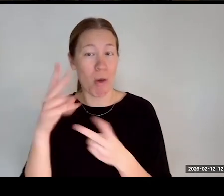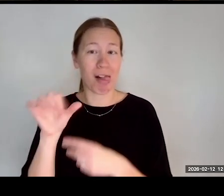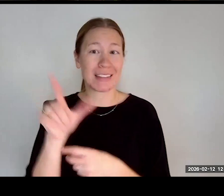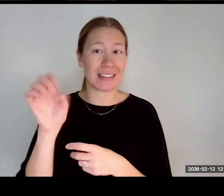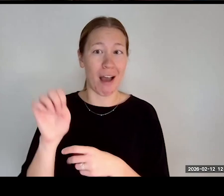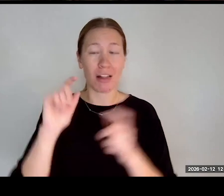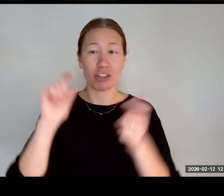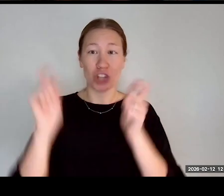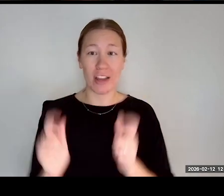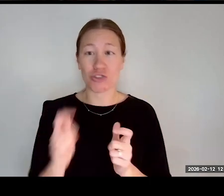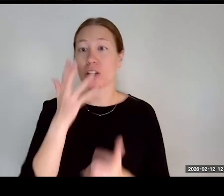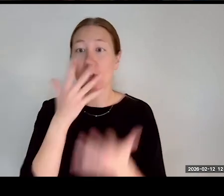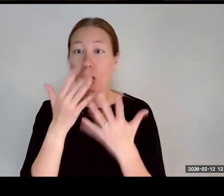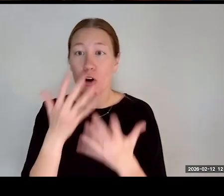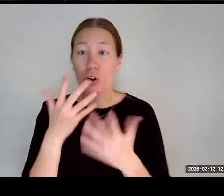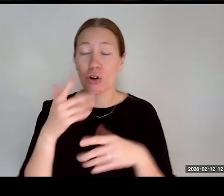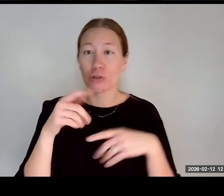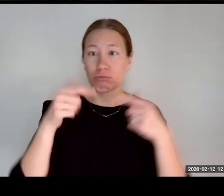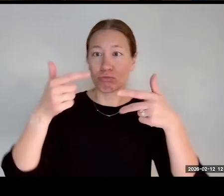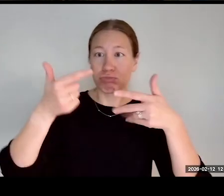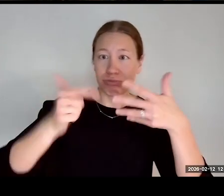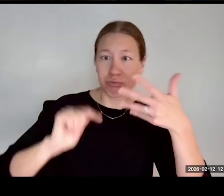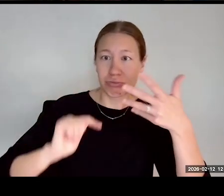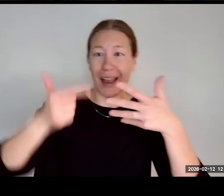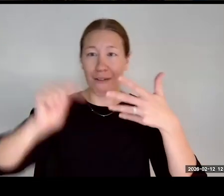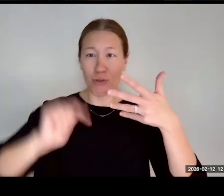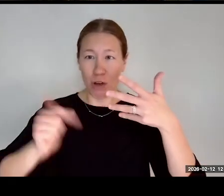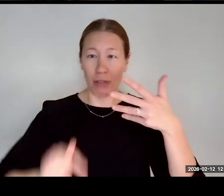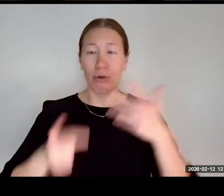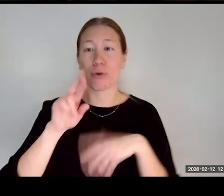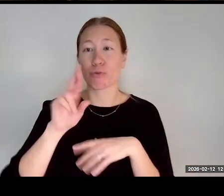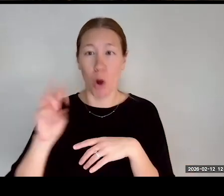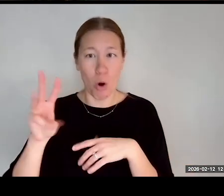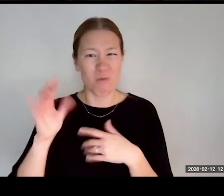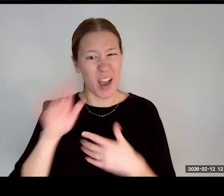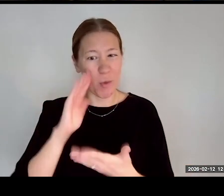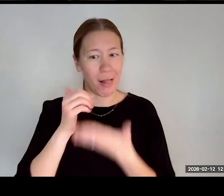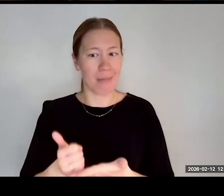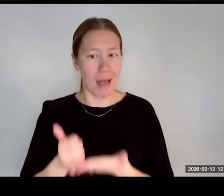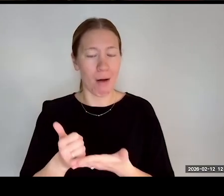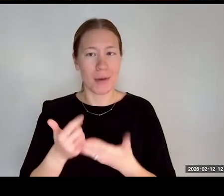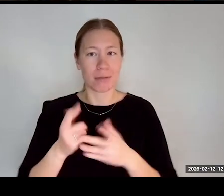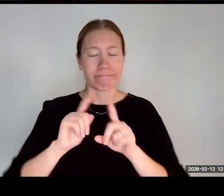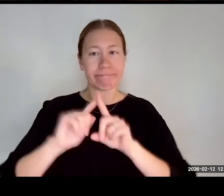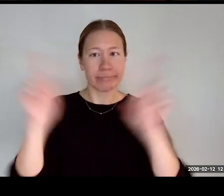And that can help just with visual navigation and more accessible navigation of your table in terms of differentiating between different rows.